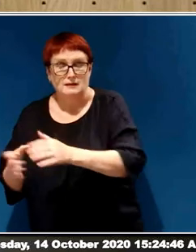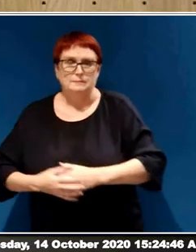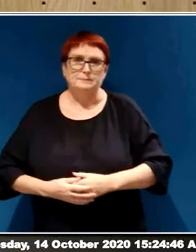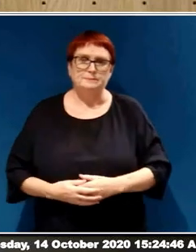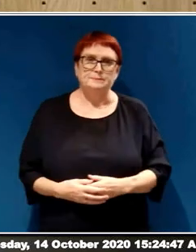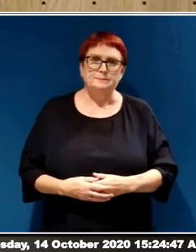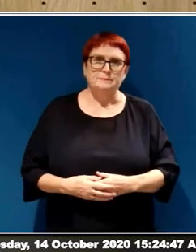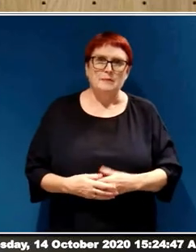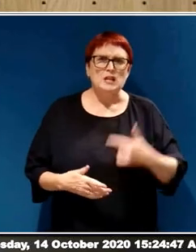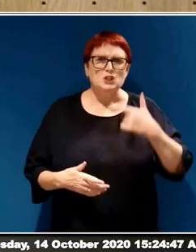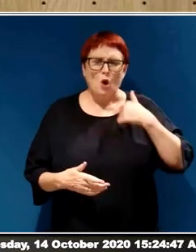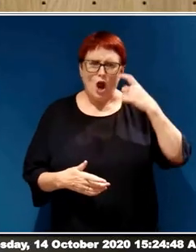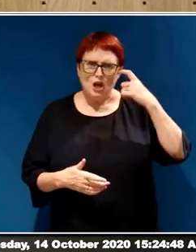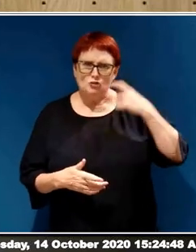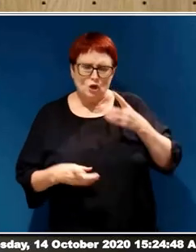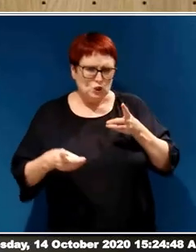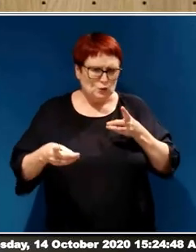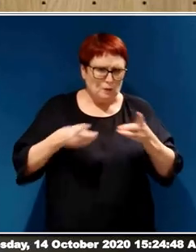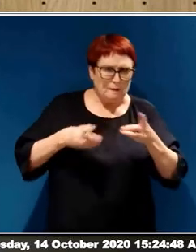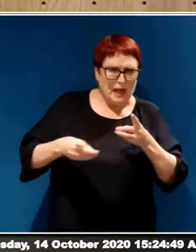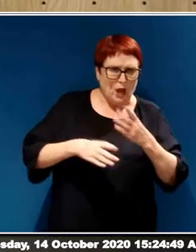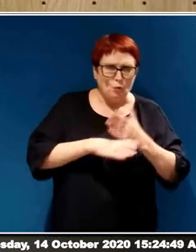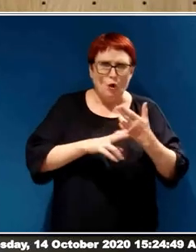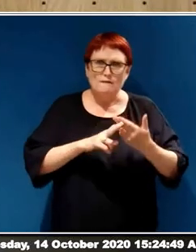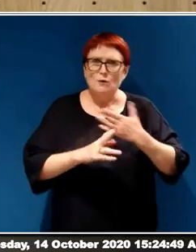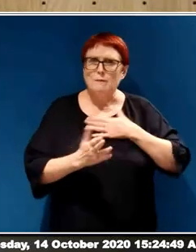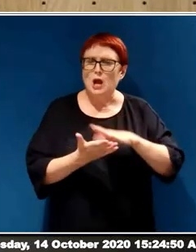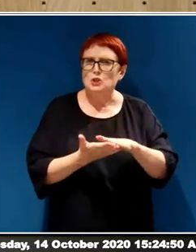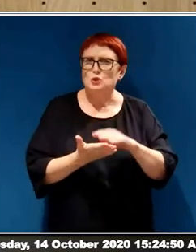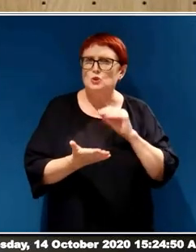that as many students as possible will be able to engage in that.